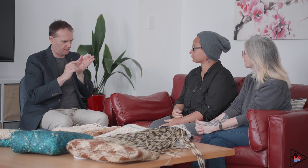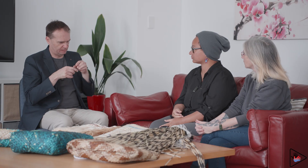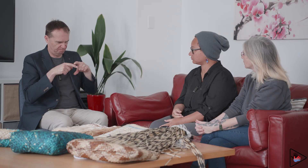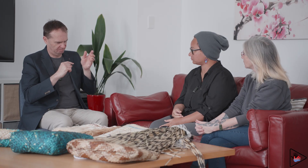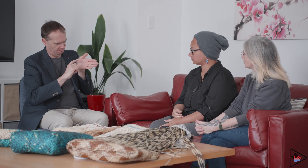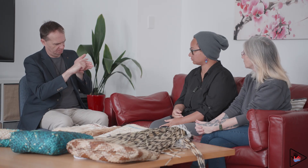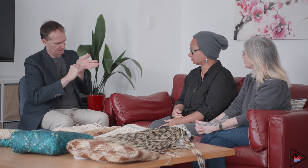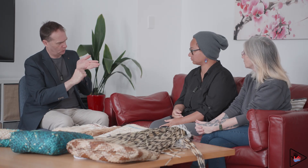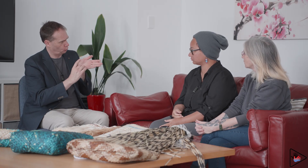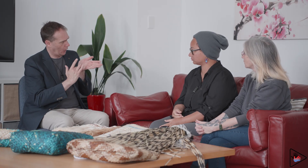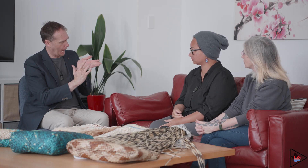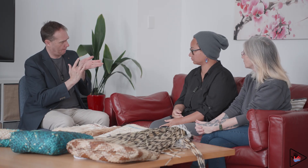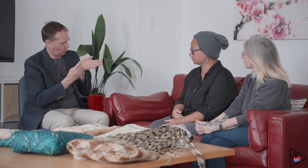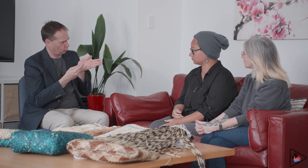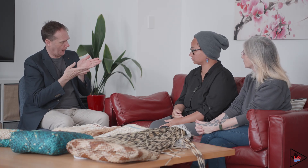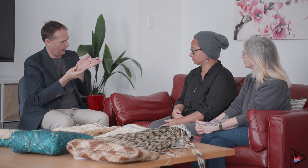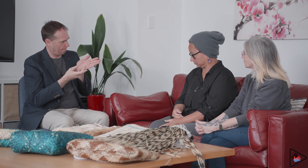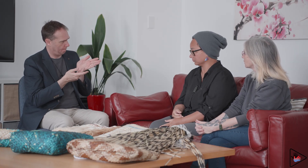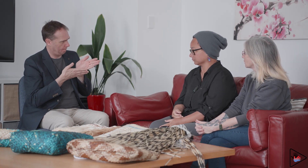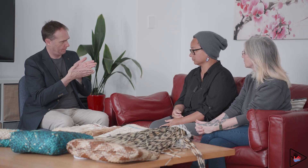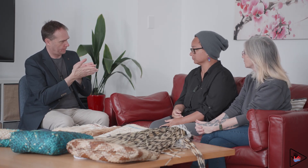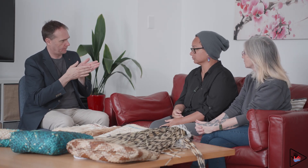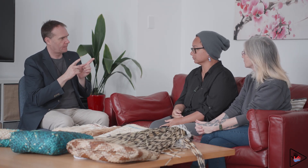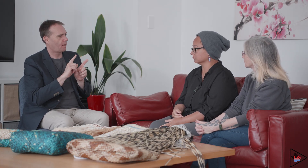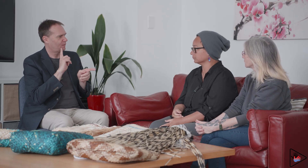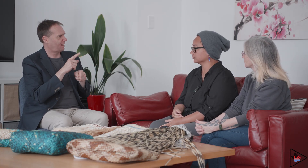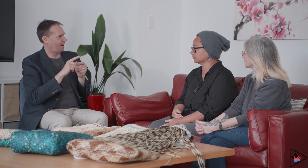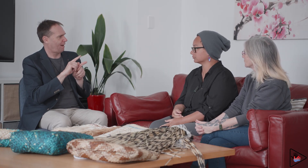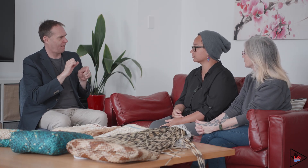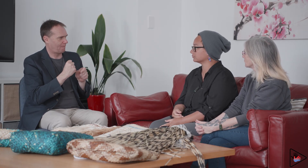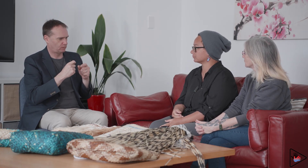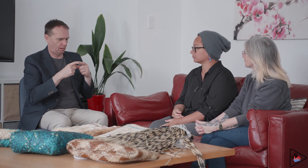a sharp metal plate. All right. So that would have to be fairly sharp along the edge of the